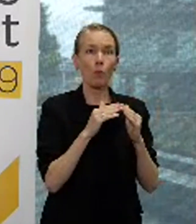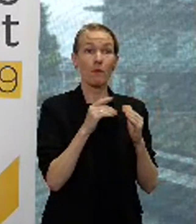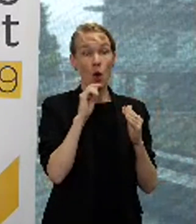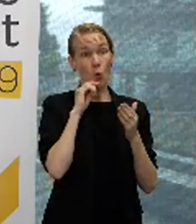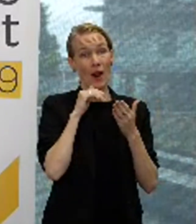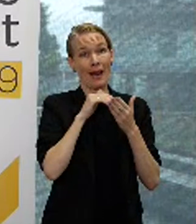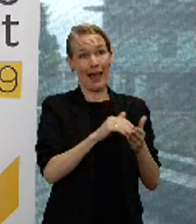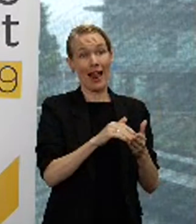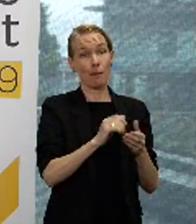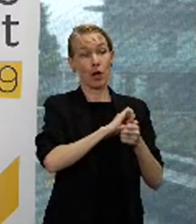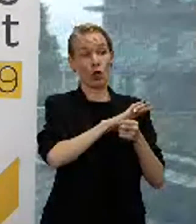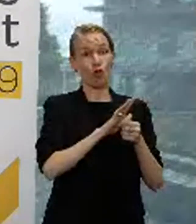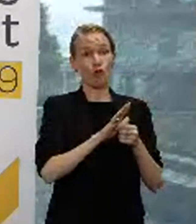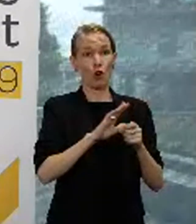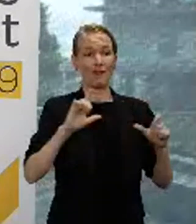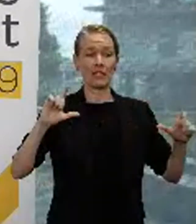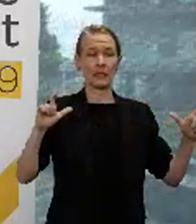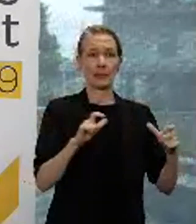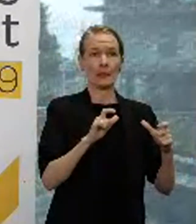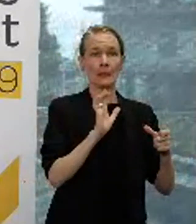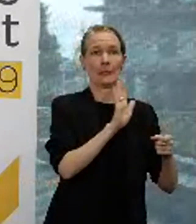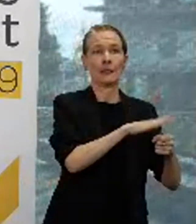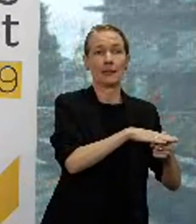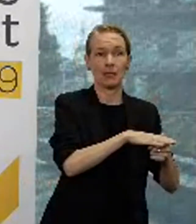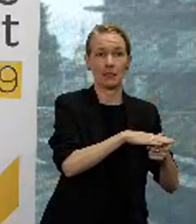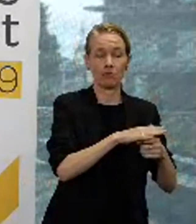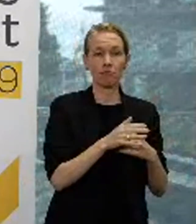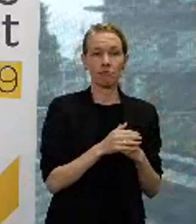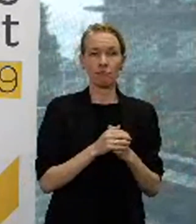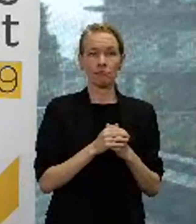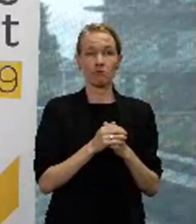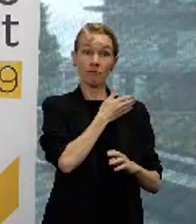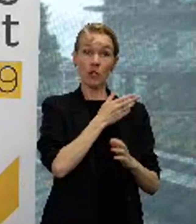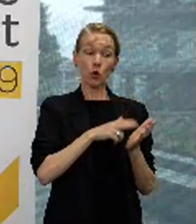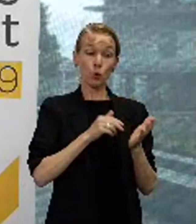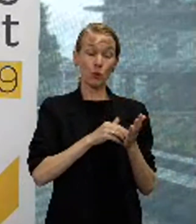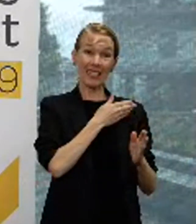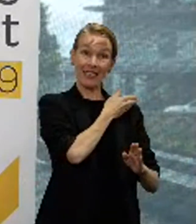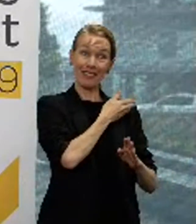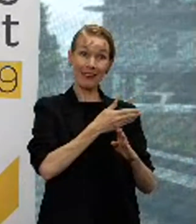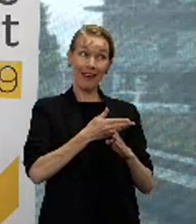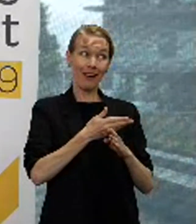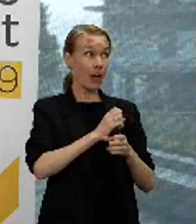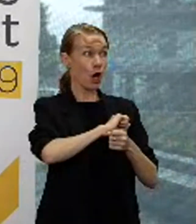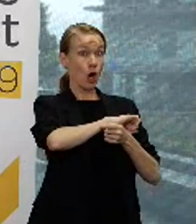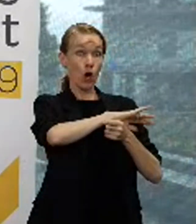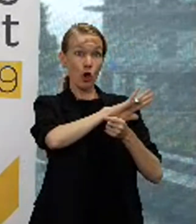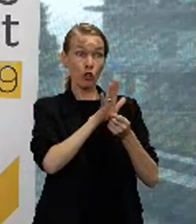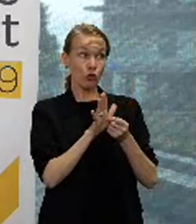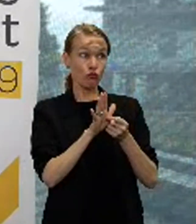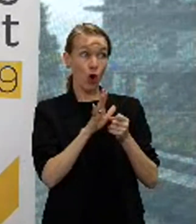that this virus, whilst we have prevented and eliminated community transmission here in New Zealand,